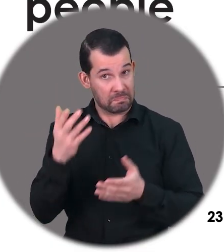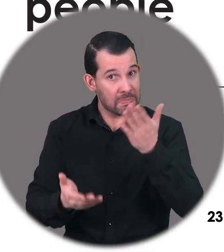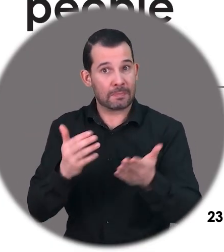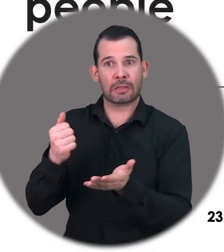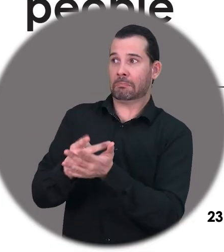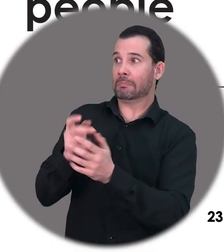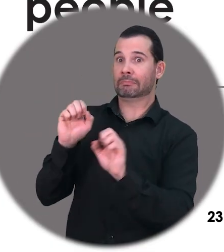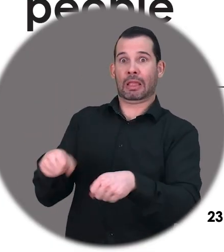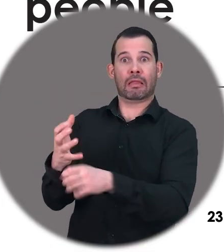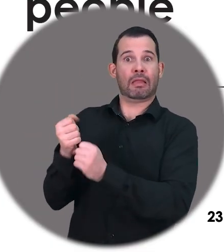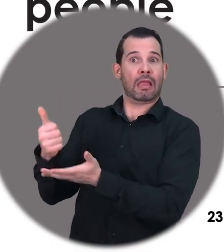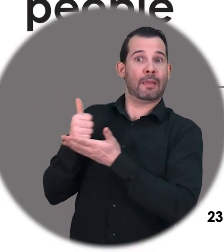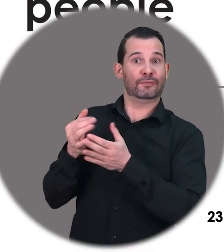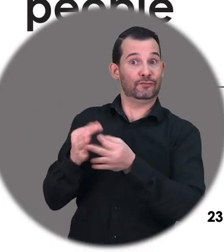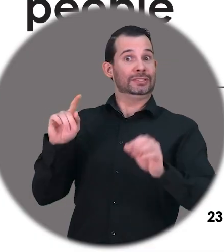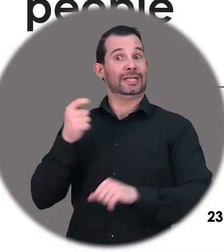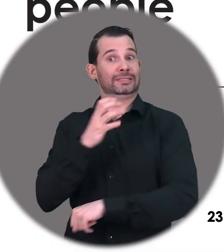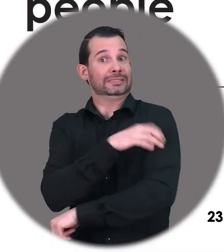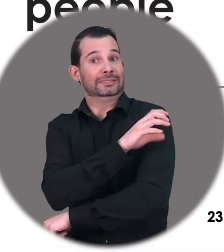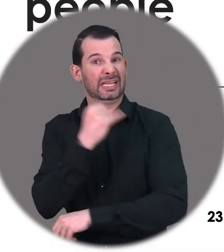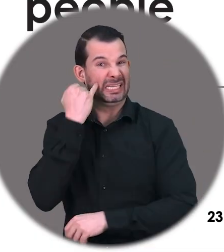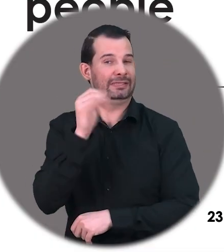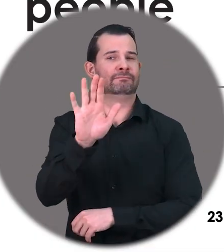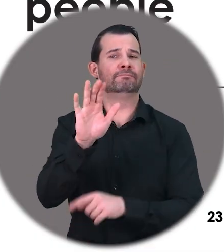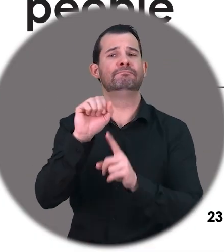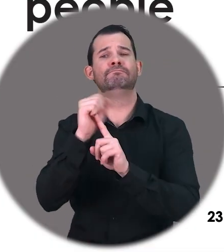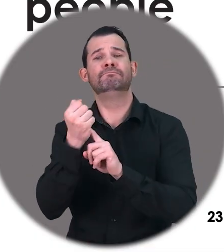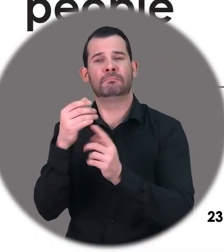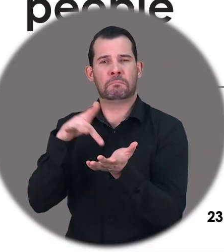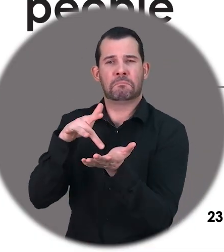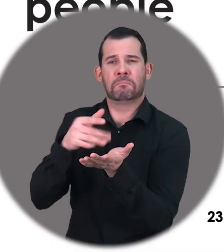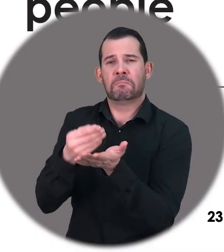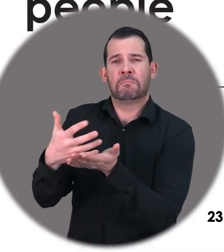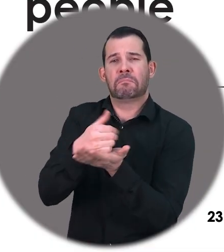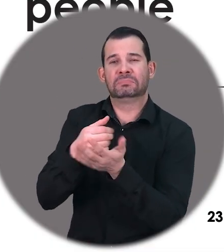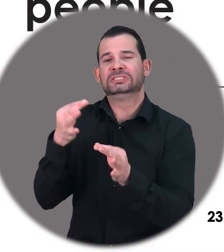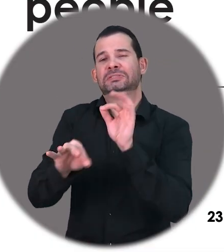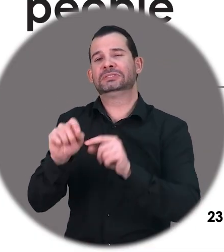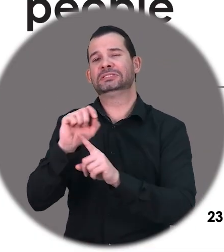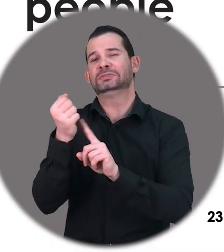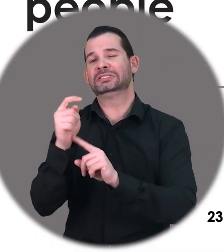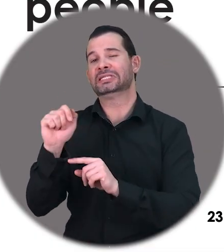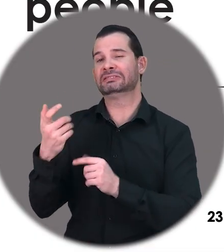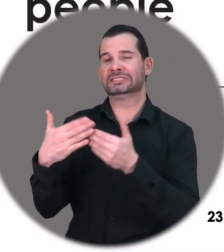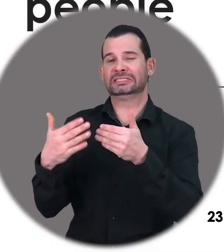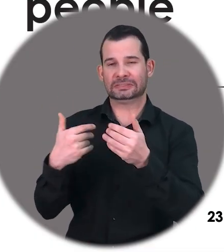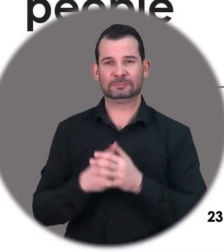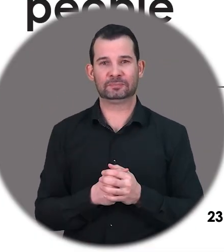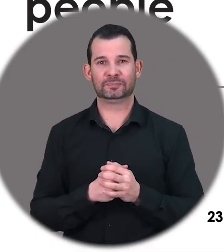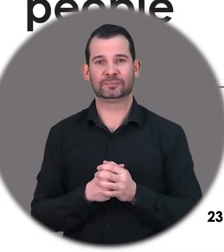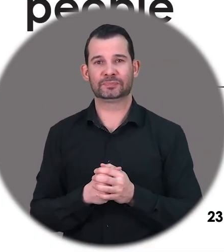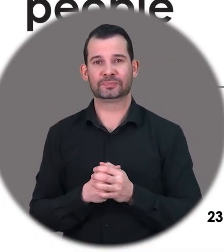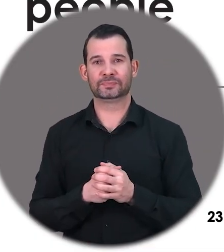You may be eligible for help at a free tax clinic if you have a modest income and a simple tax situation.